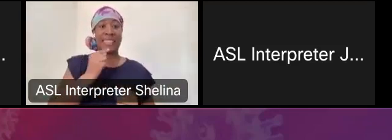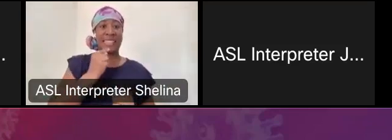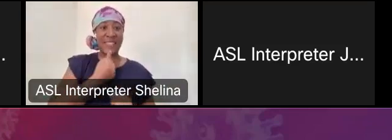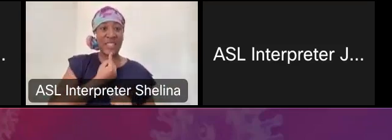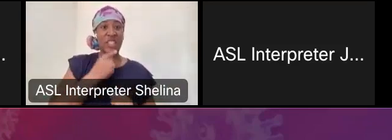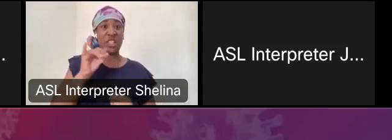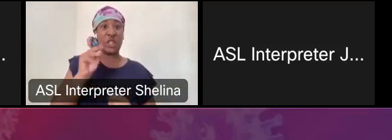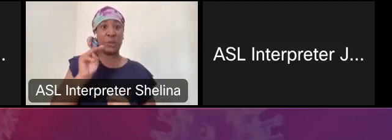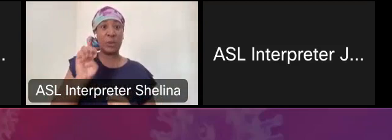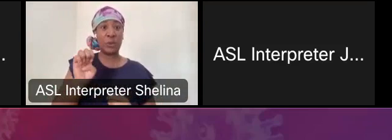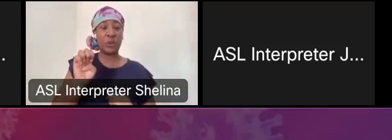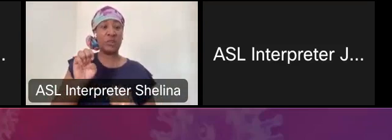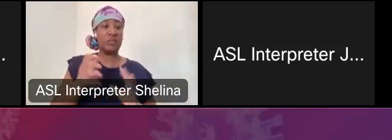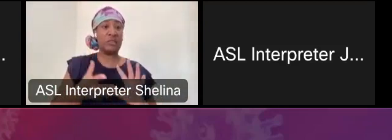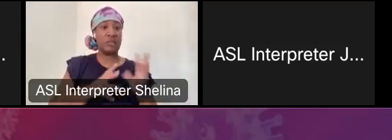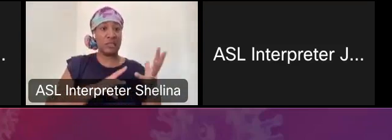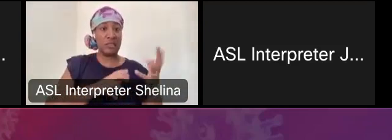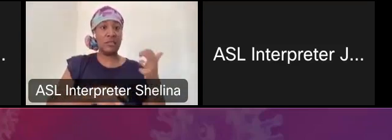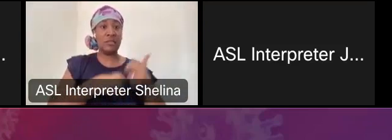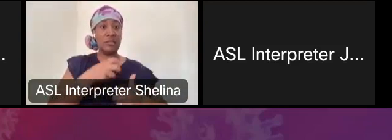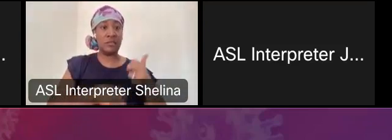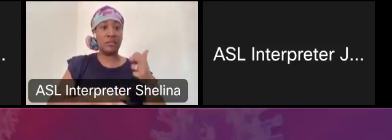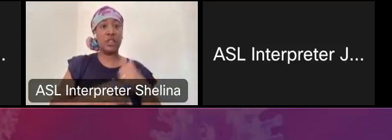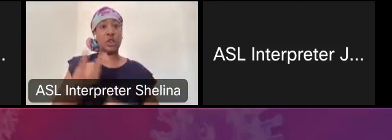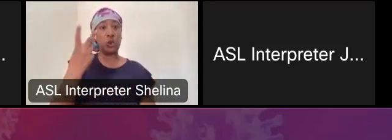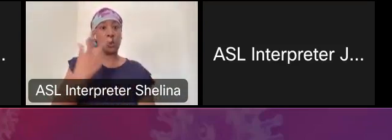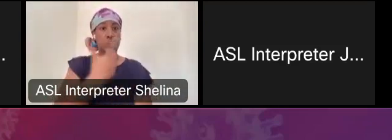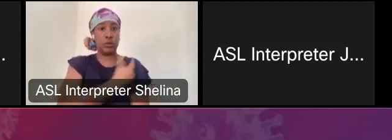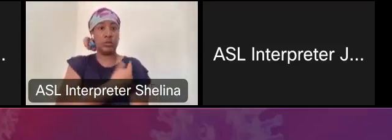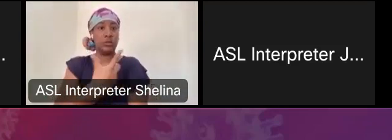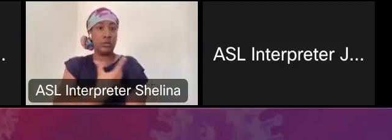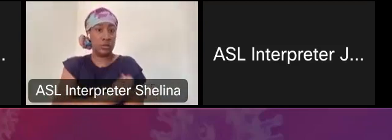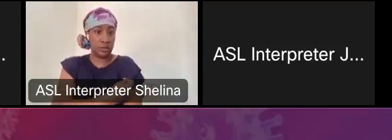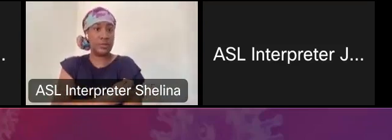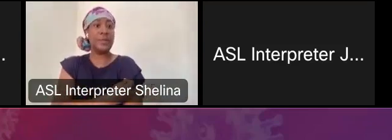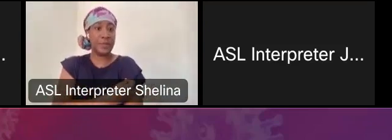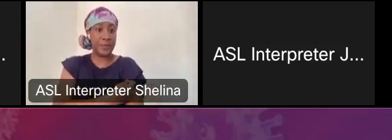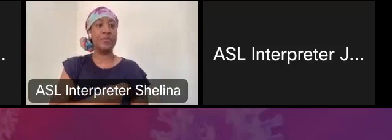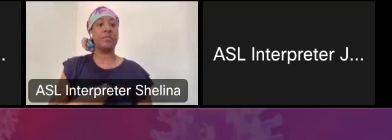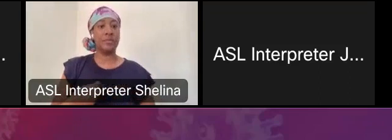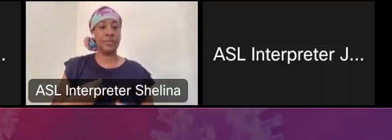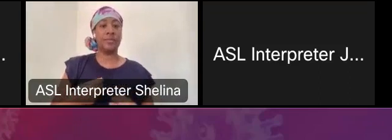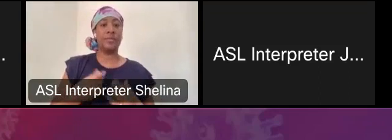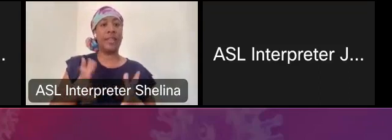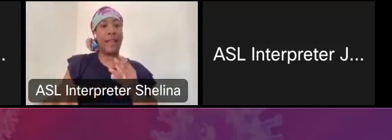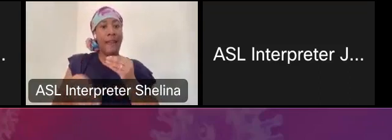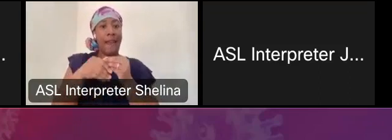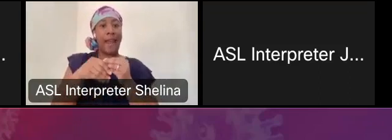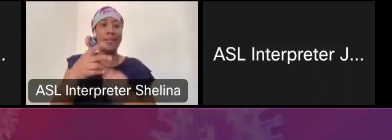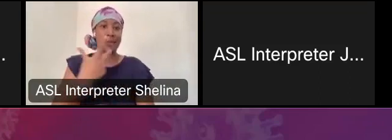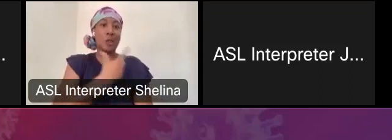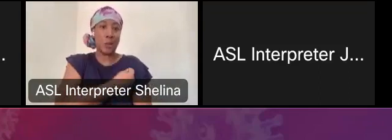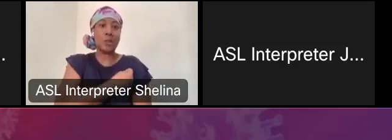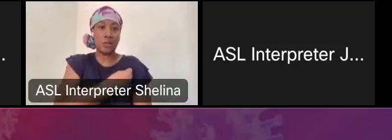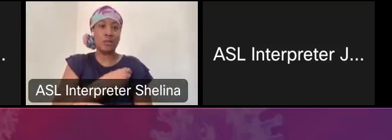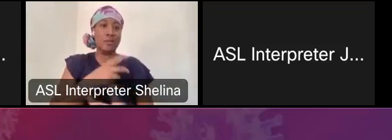Be not develop a good response from 2 doses of the Pfizer or Madonna vaccine. An additional dose may improve protection.